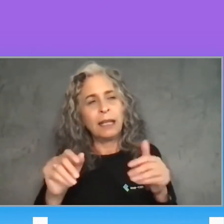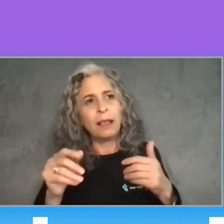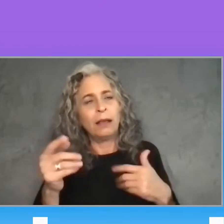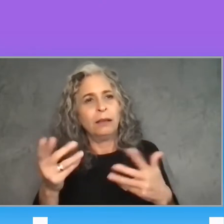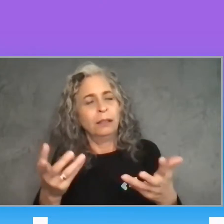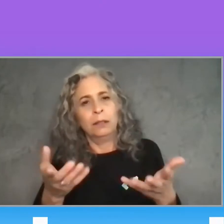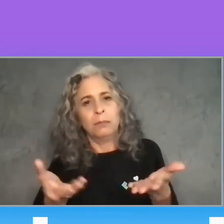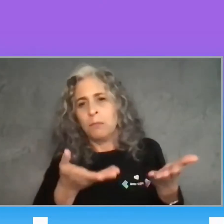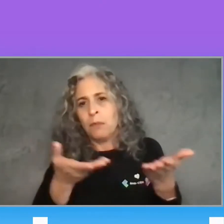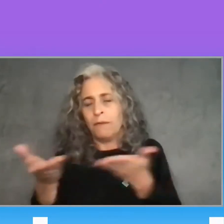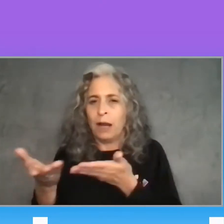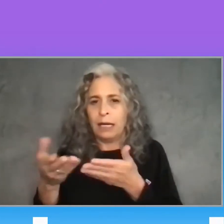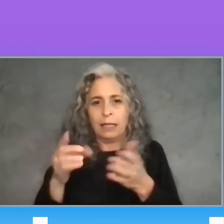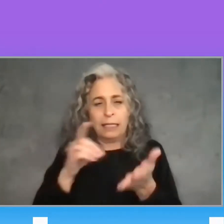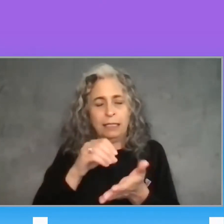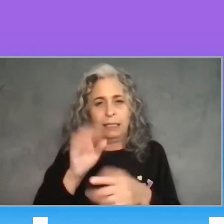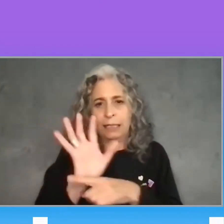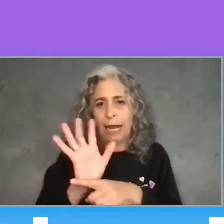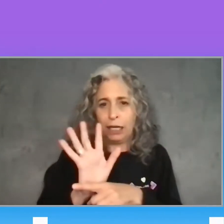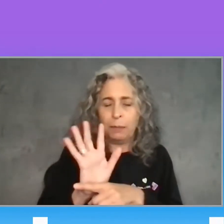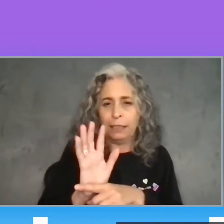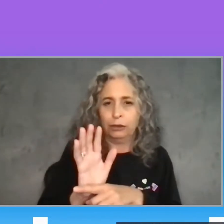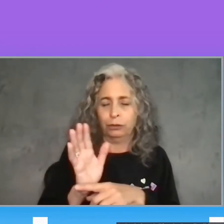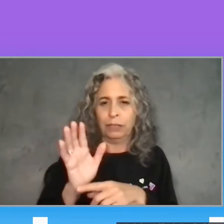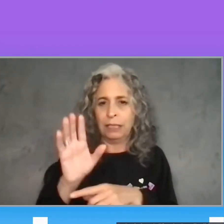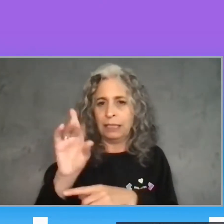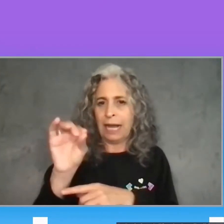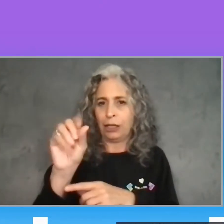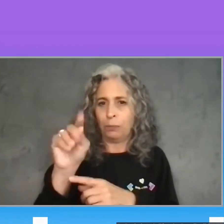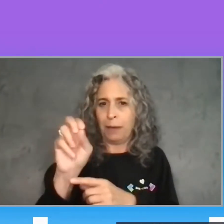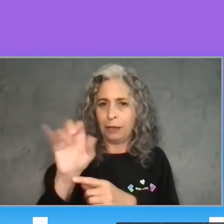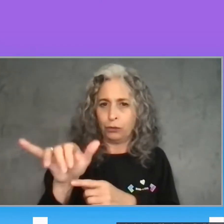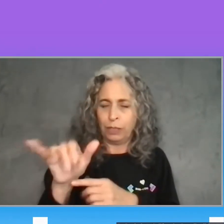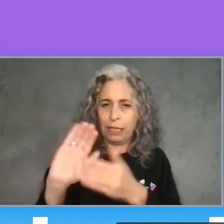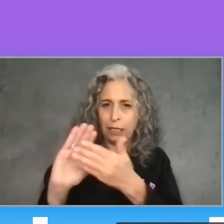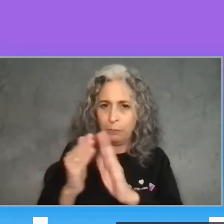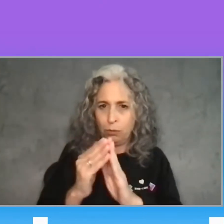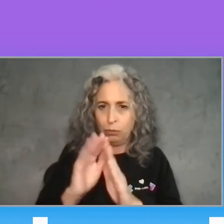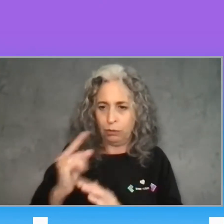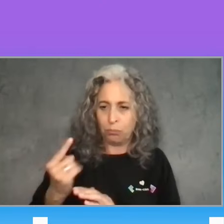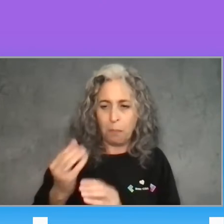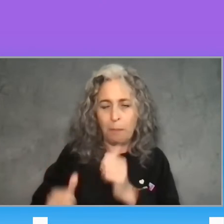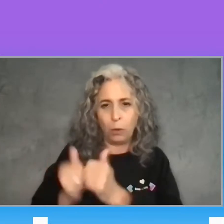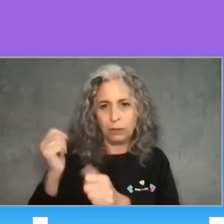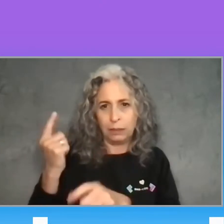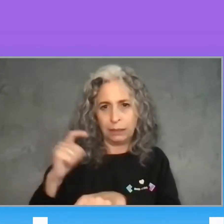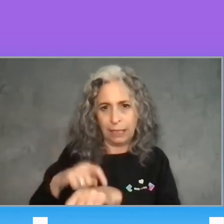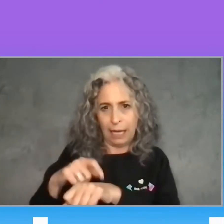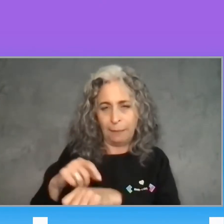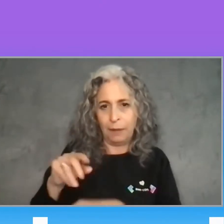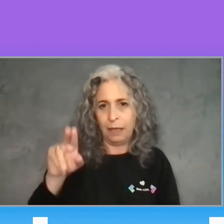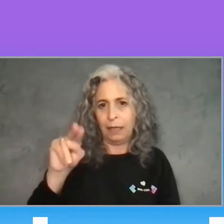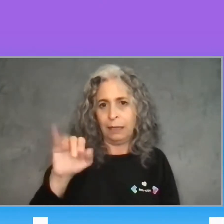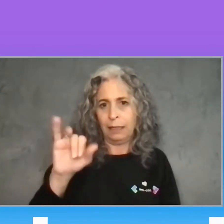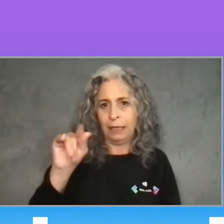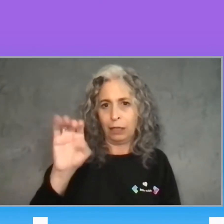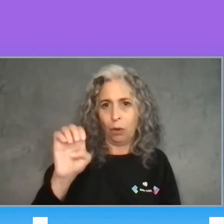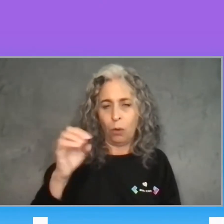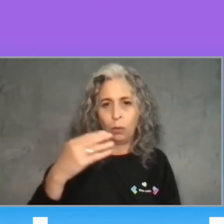documentary community almost exclusively. And one of my first